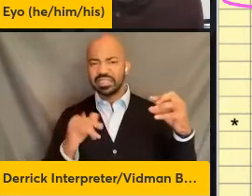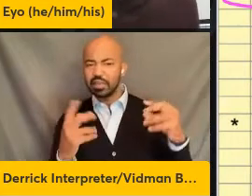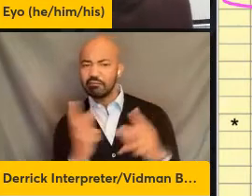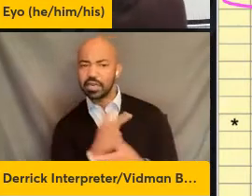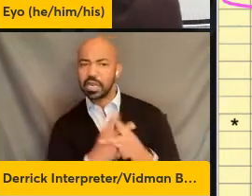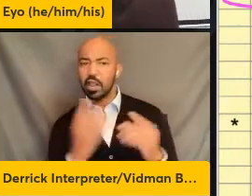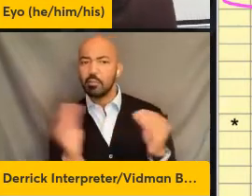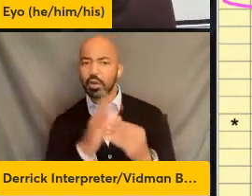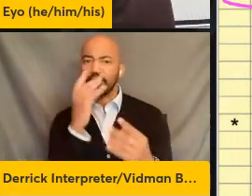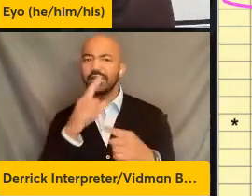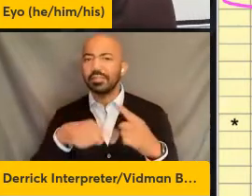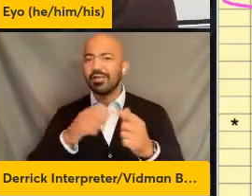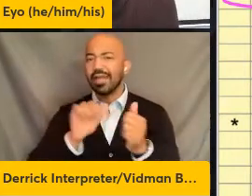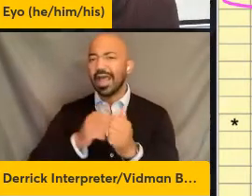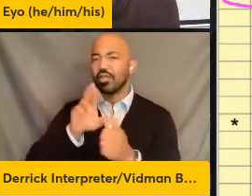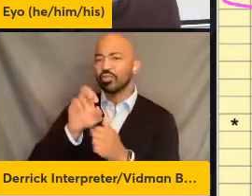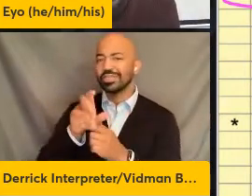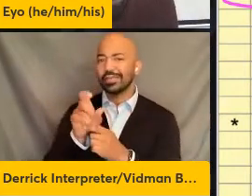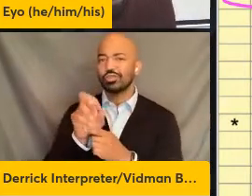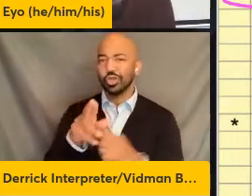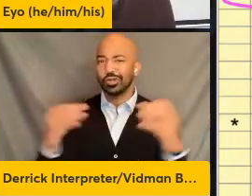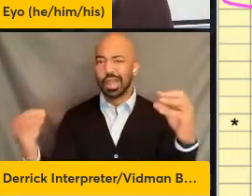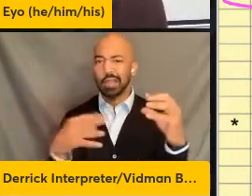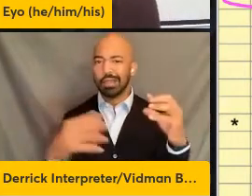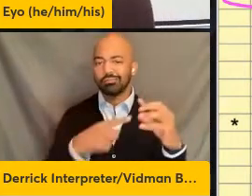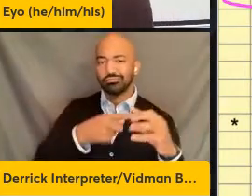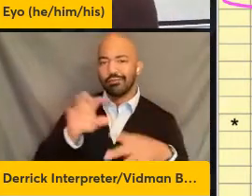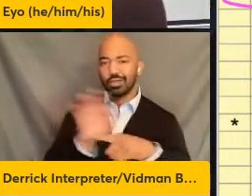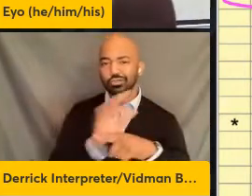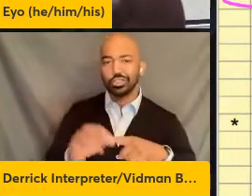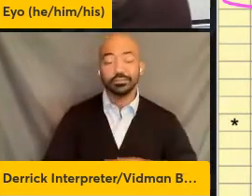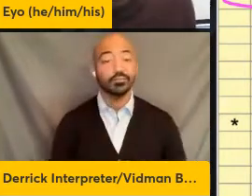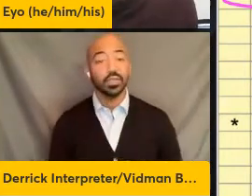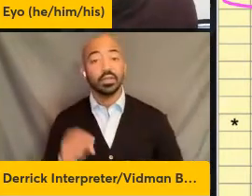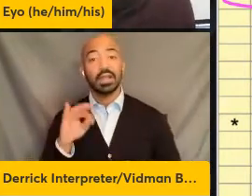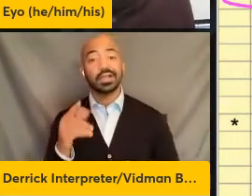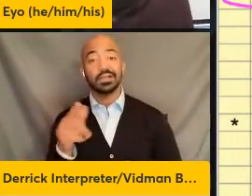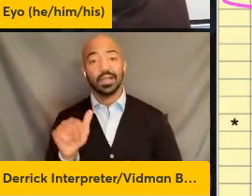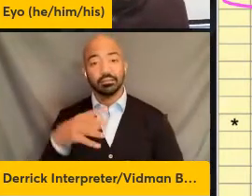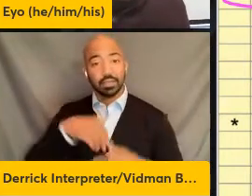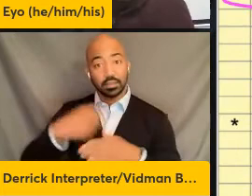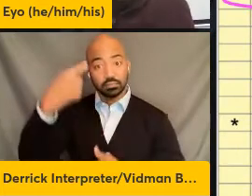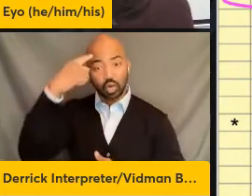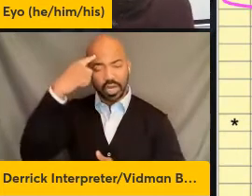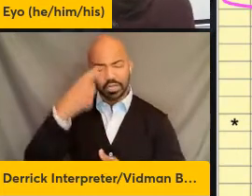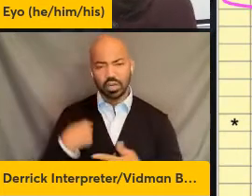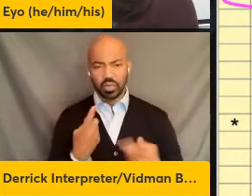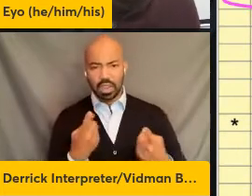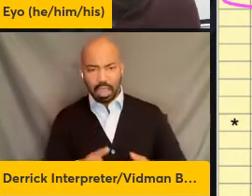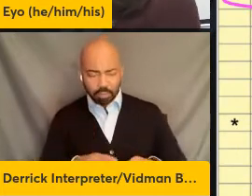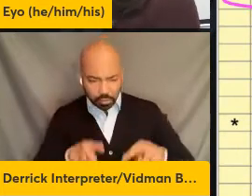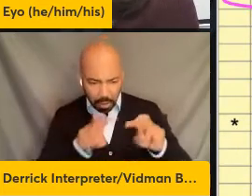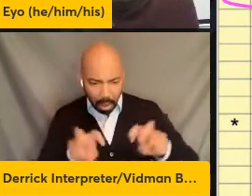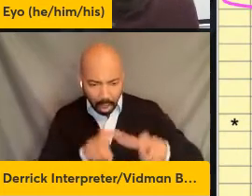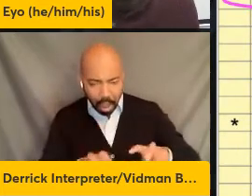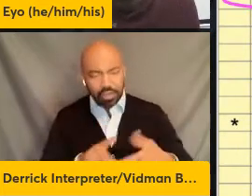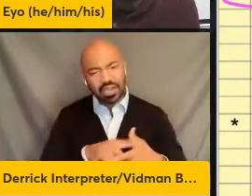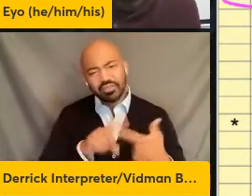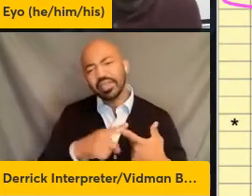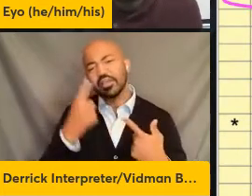given its unique specificity to the to the microglia in the brain, we decided to look at potential developmental expression